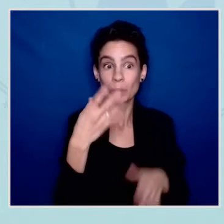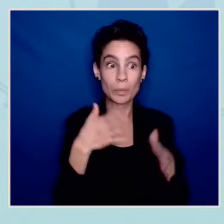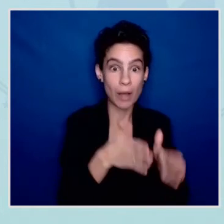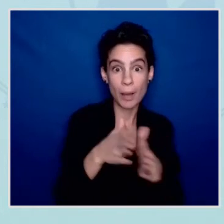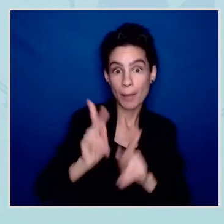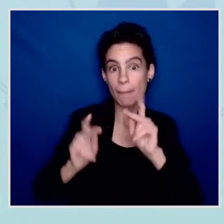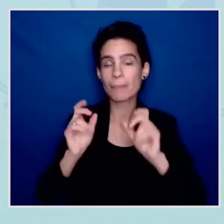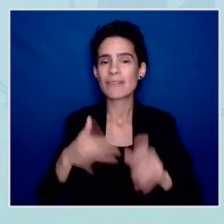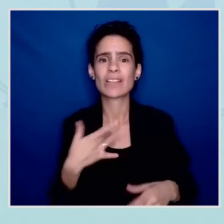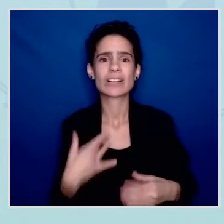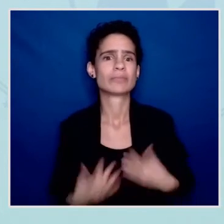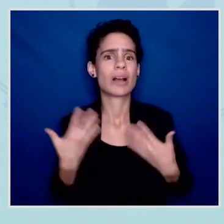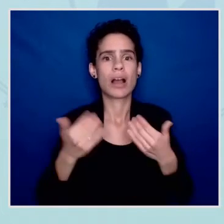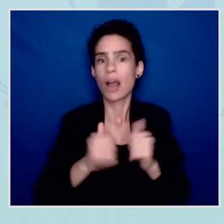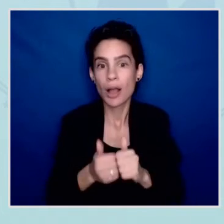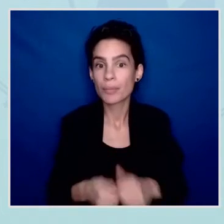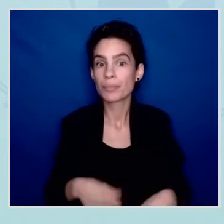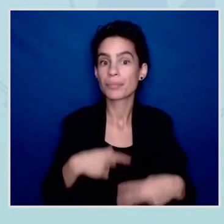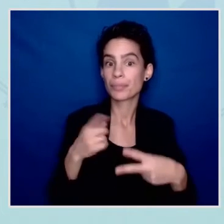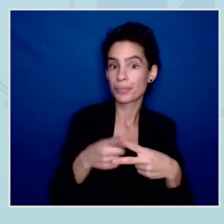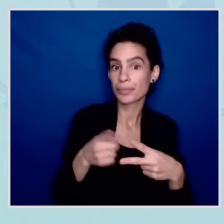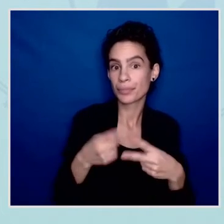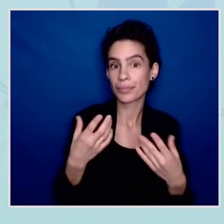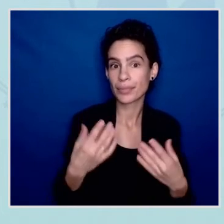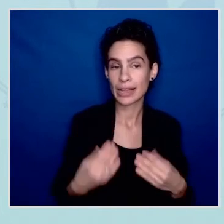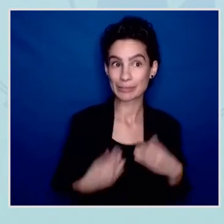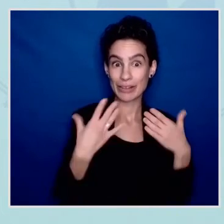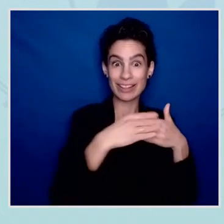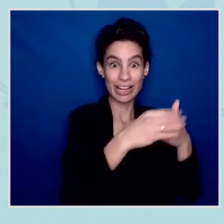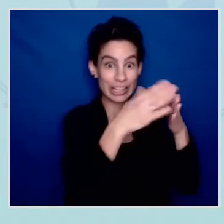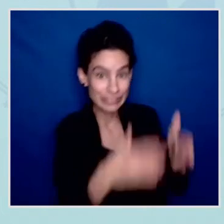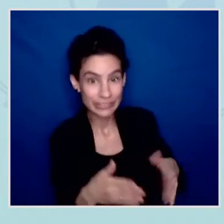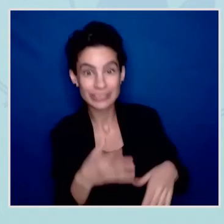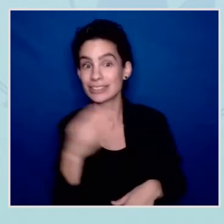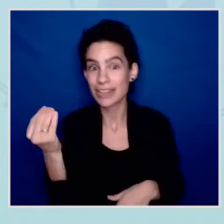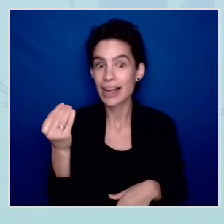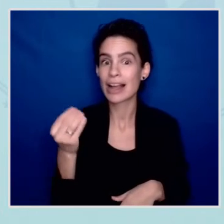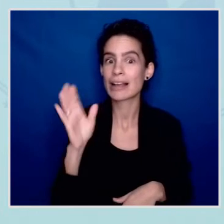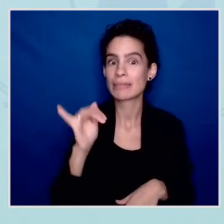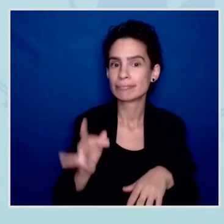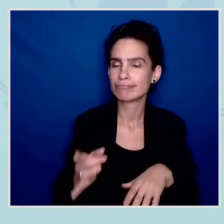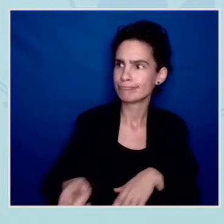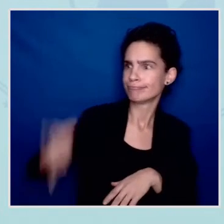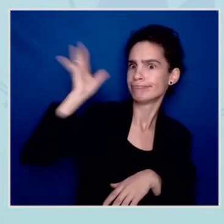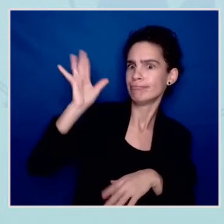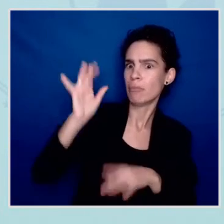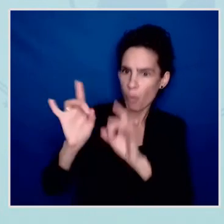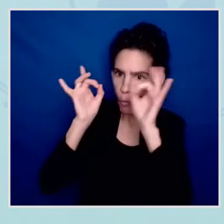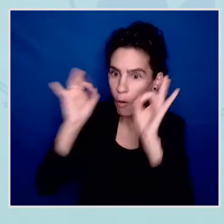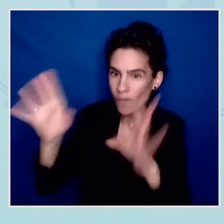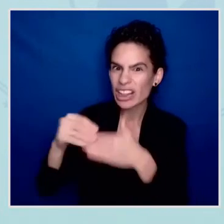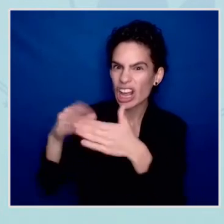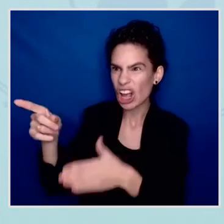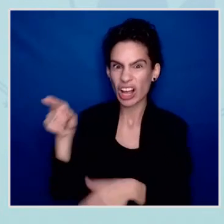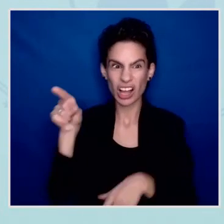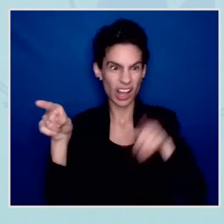QUESTIONS ARE. WE HAVE GOT TO DO GOOD AND NOT BE CRITICAL OF QUESTIONS. THAT IS THAT, THERE ARE TWO